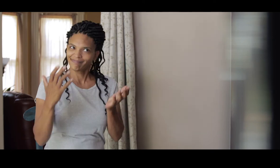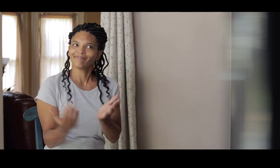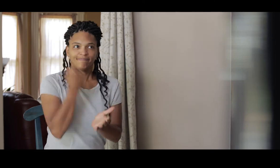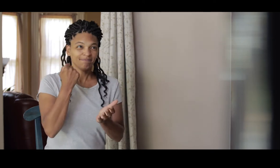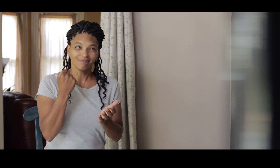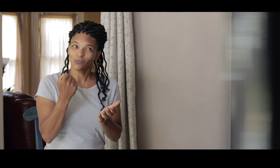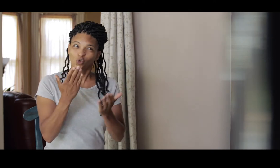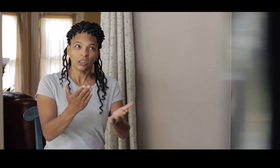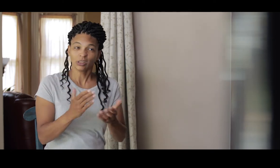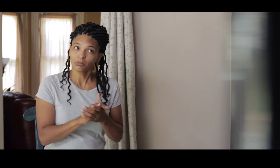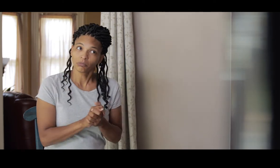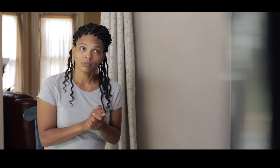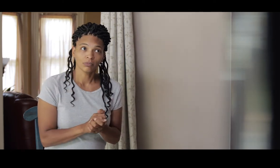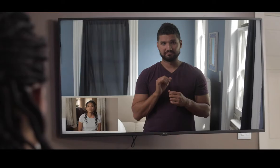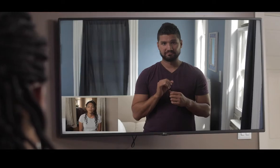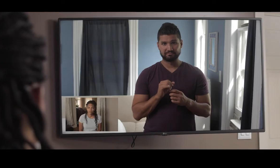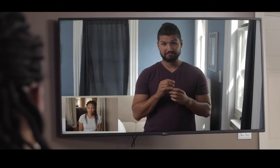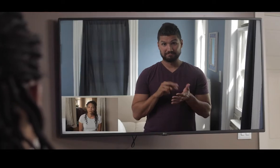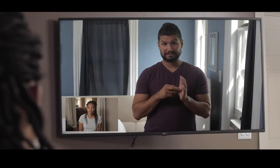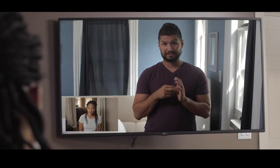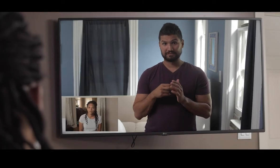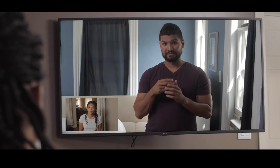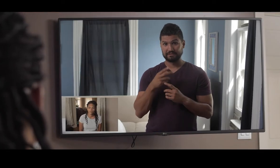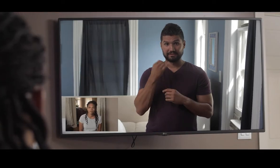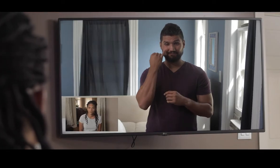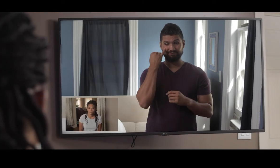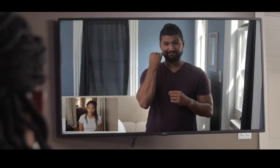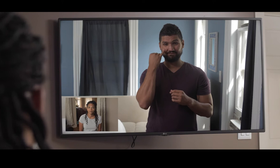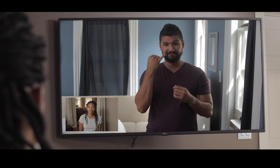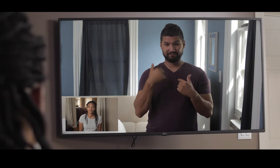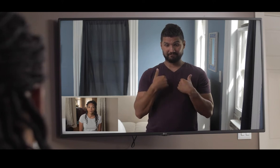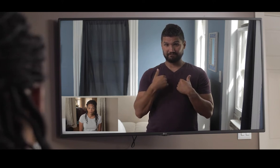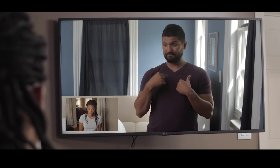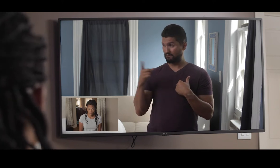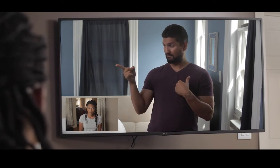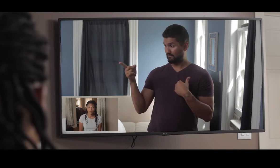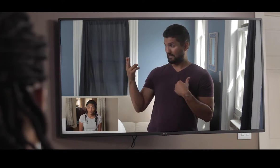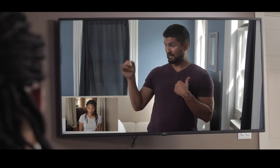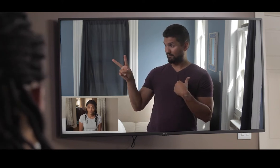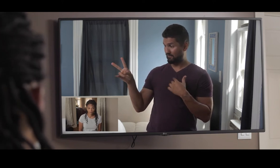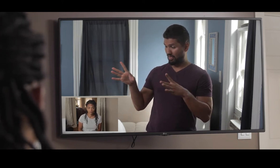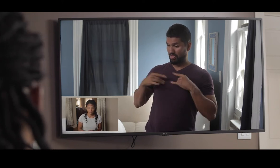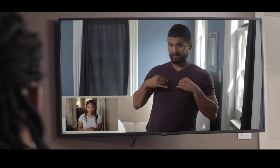Every hour counts, so you really need to get it soon! Oh, okay. So if I was exposed to HIV, and I went on PEP,